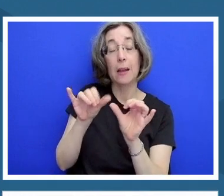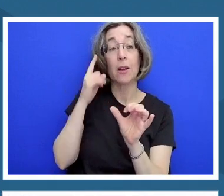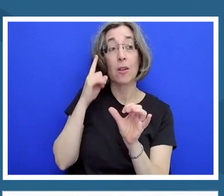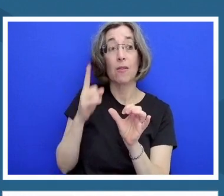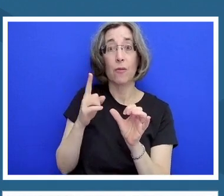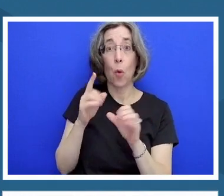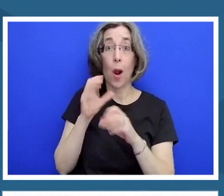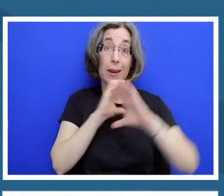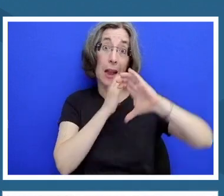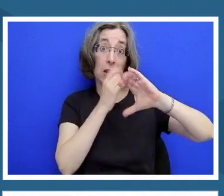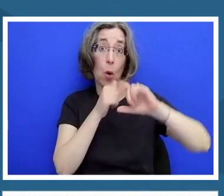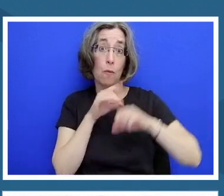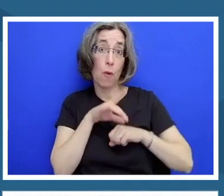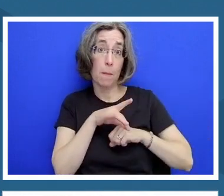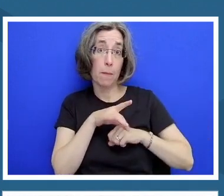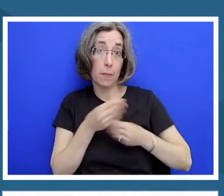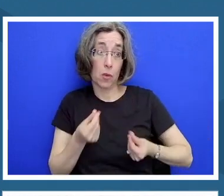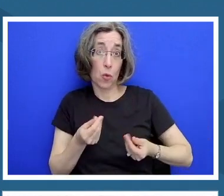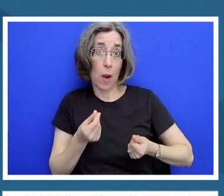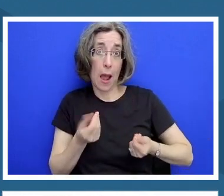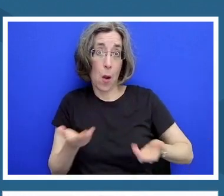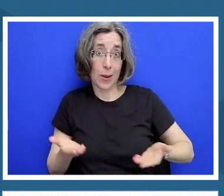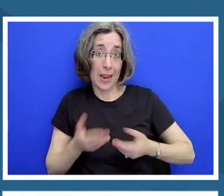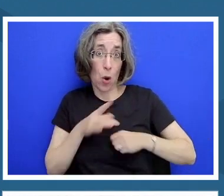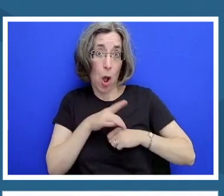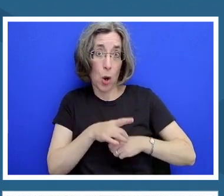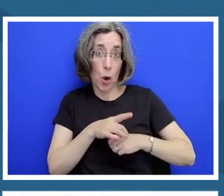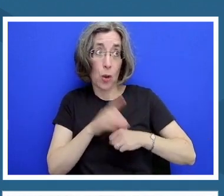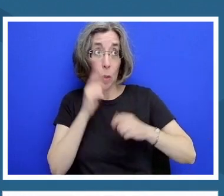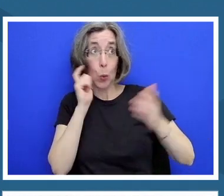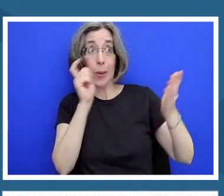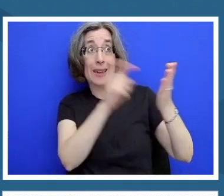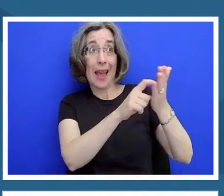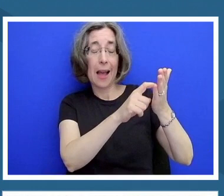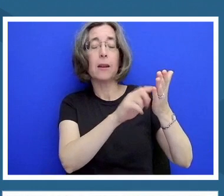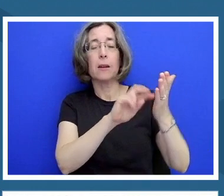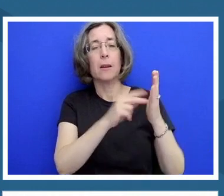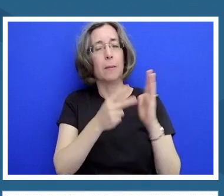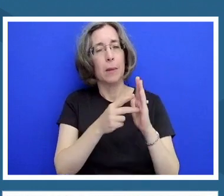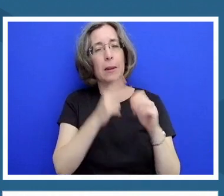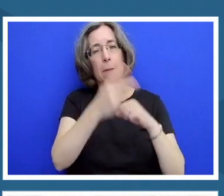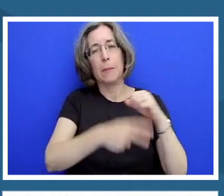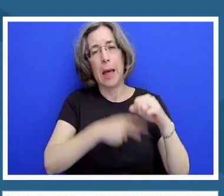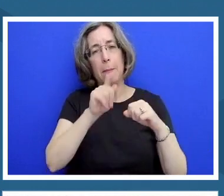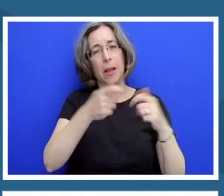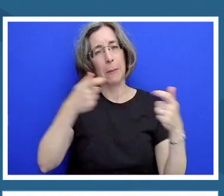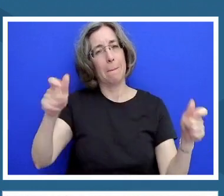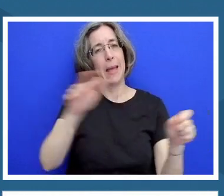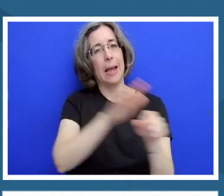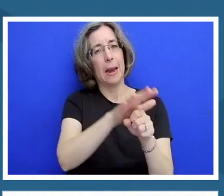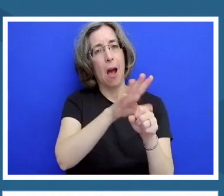planet has to be pretty big and pretty close to its star uh but there are lots